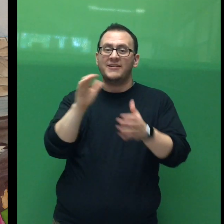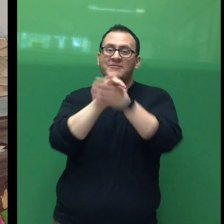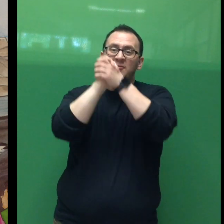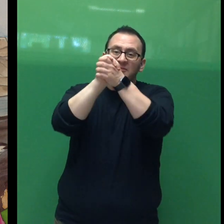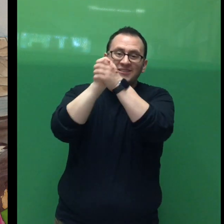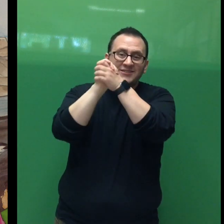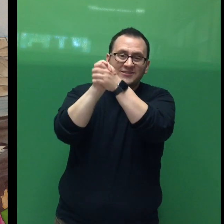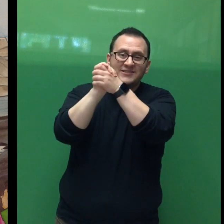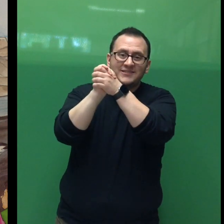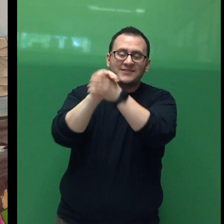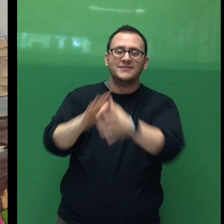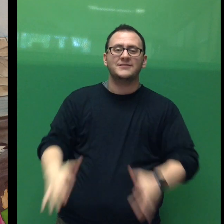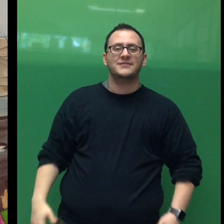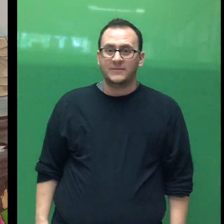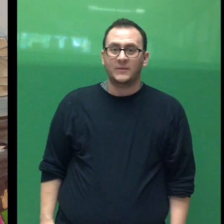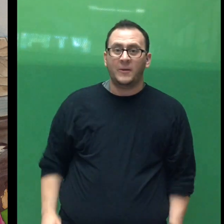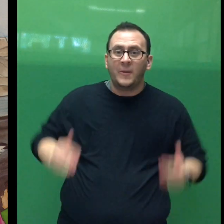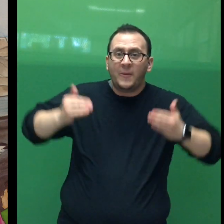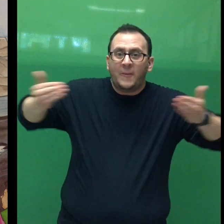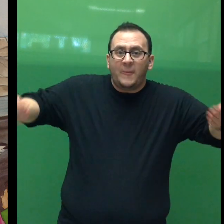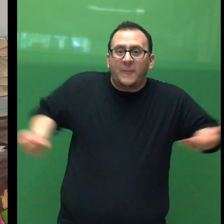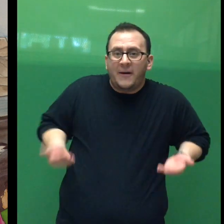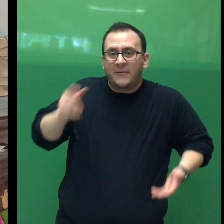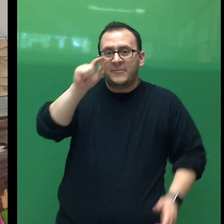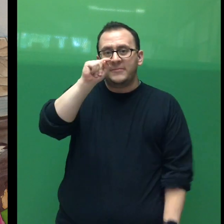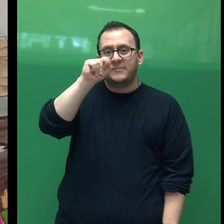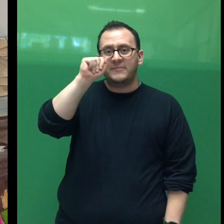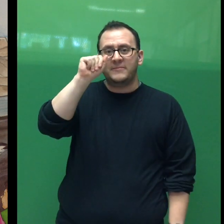Hooray Silo! Welcome Tango!," they cheered.